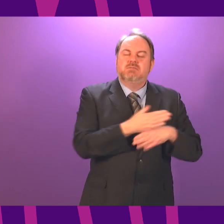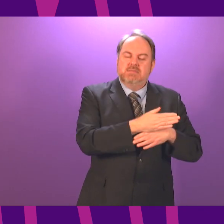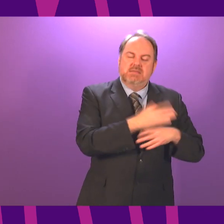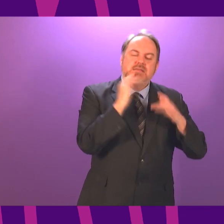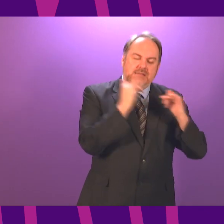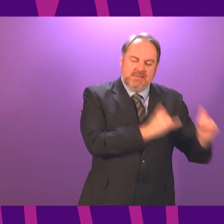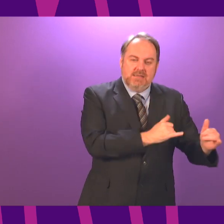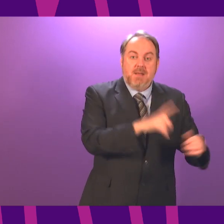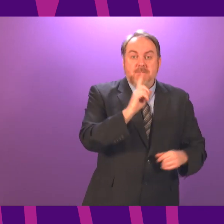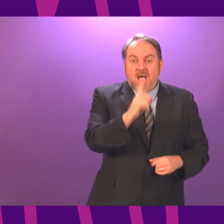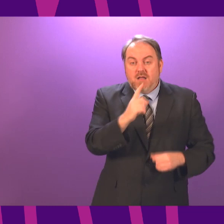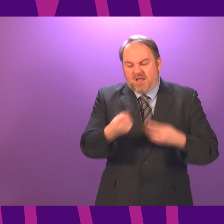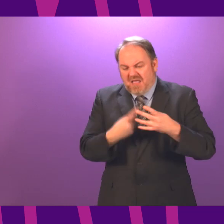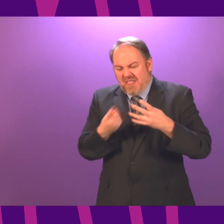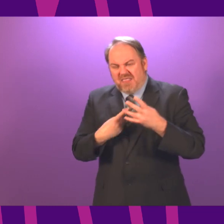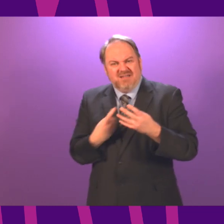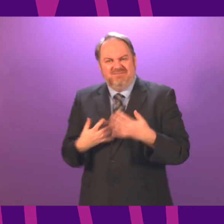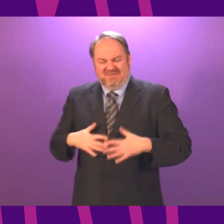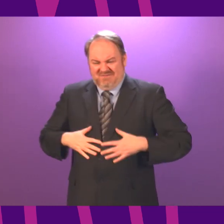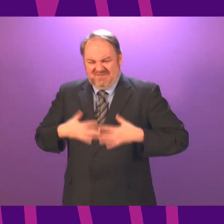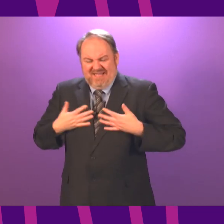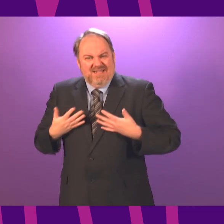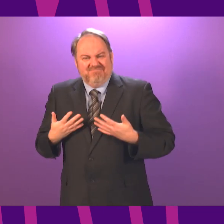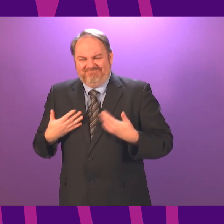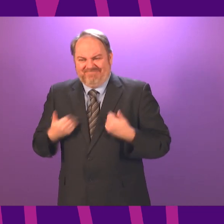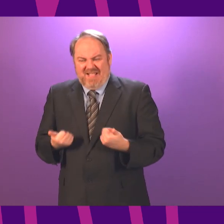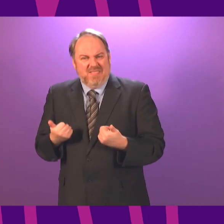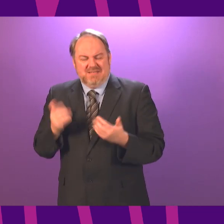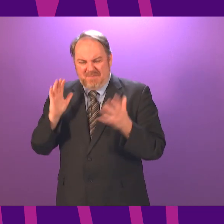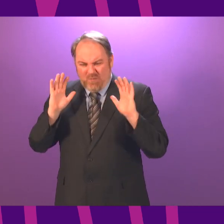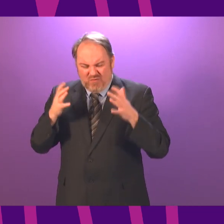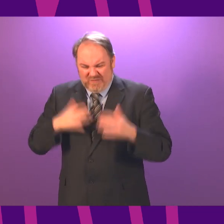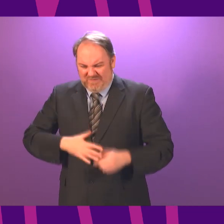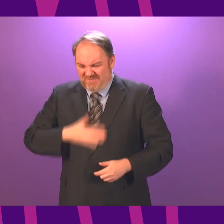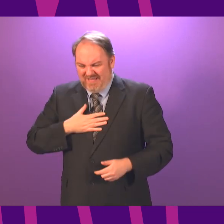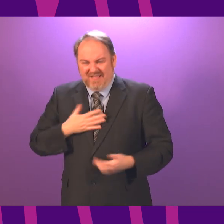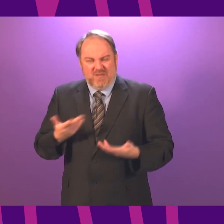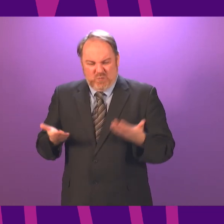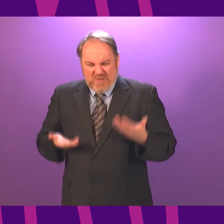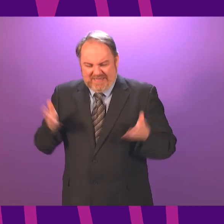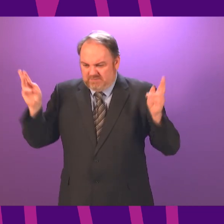who is experiencing new signs or symptoms that worry them—for example, changes in their weight or